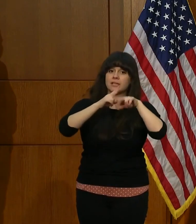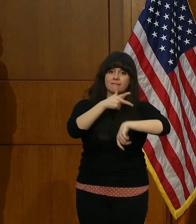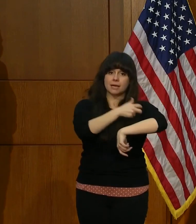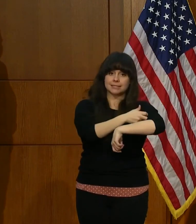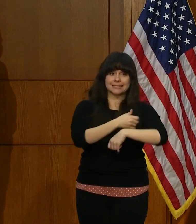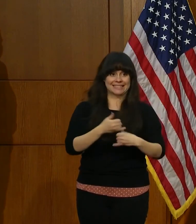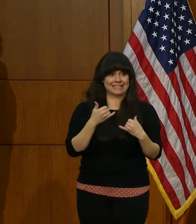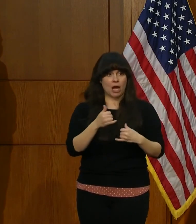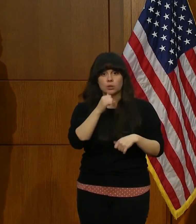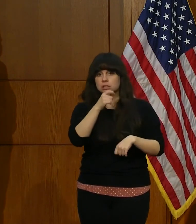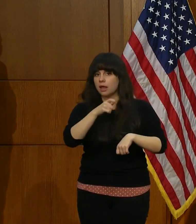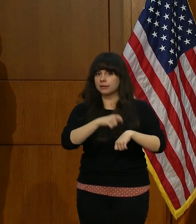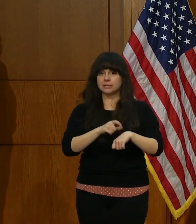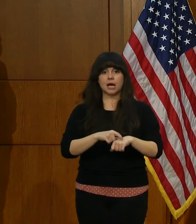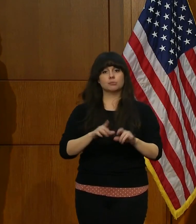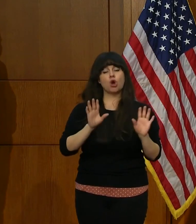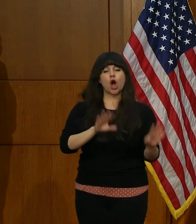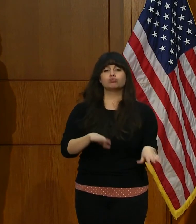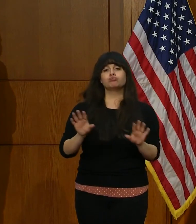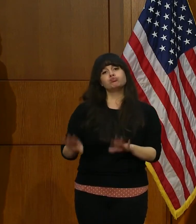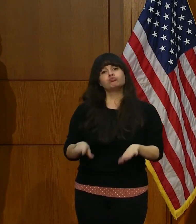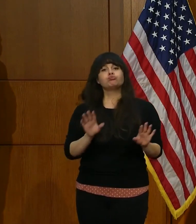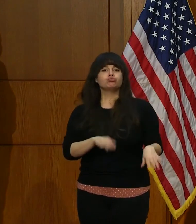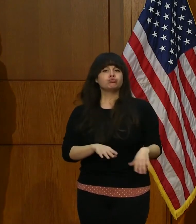ARE RAMPING UP VACCINATIONS.